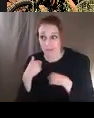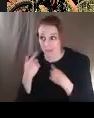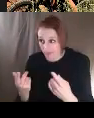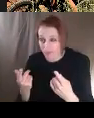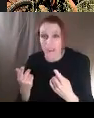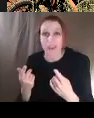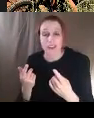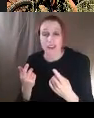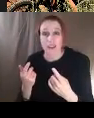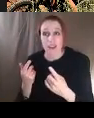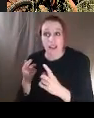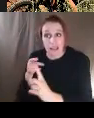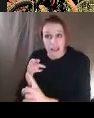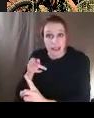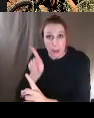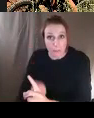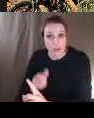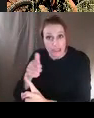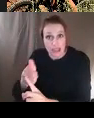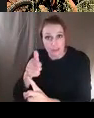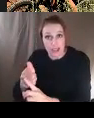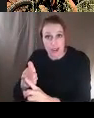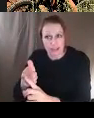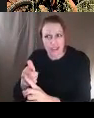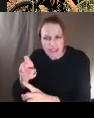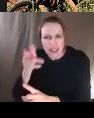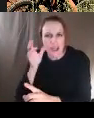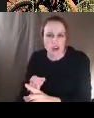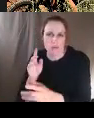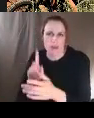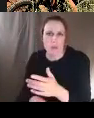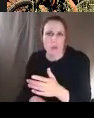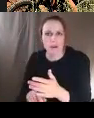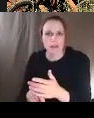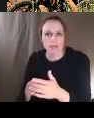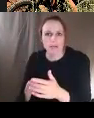experienced can determine what is their lived experience.